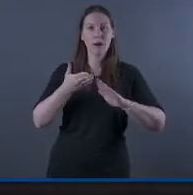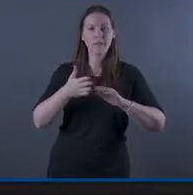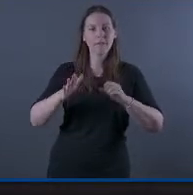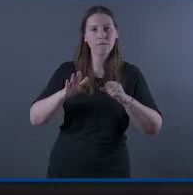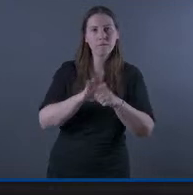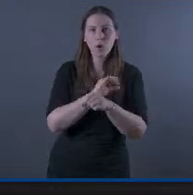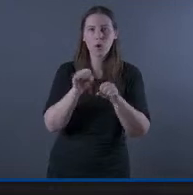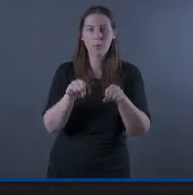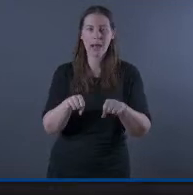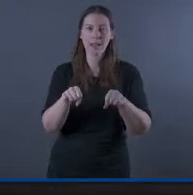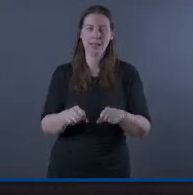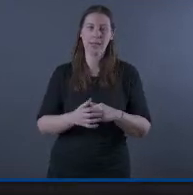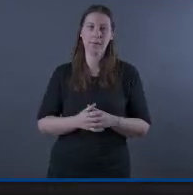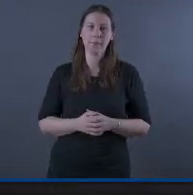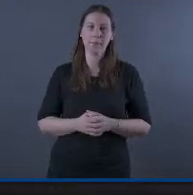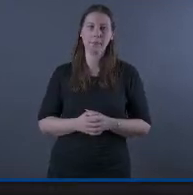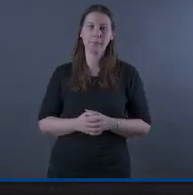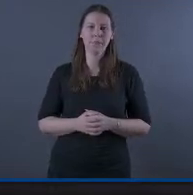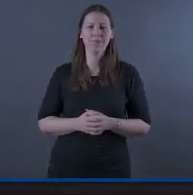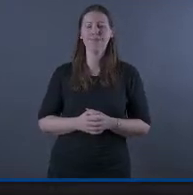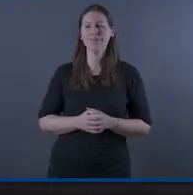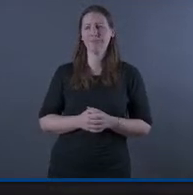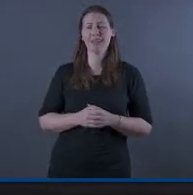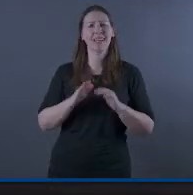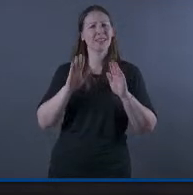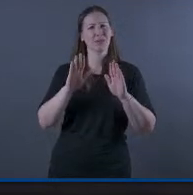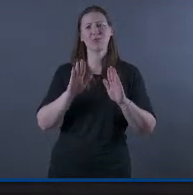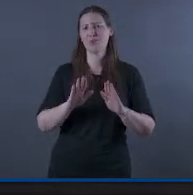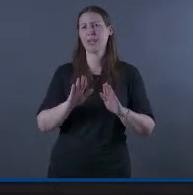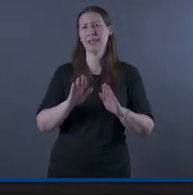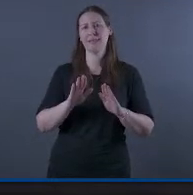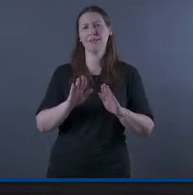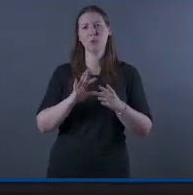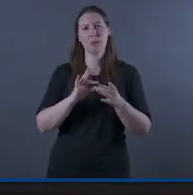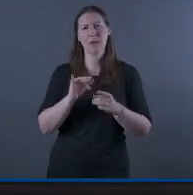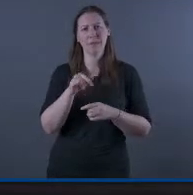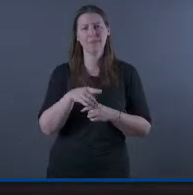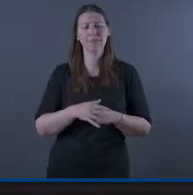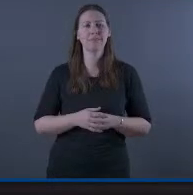And you can hear from all of our partners, but other partners as well, and pharmacies,